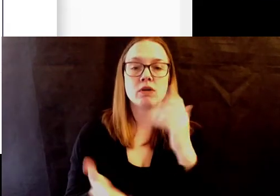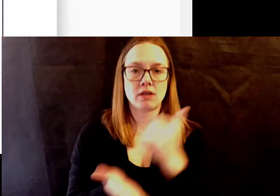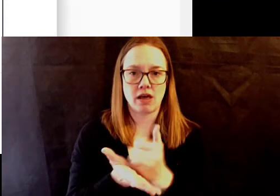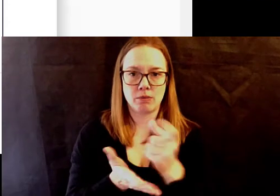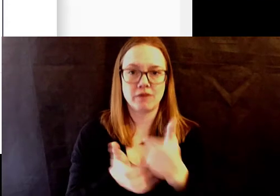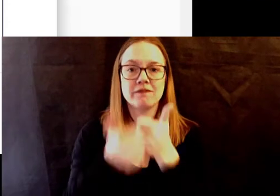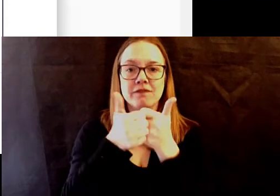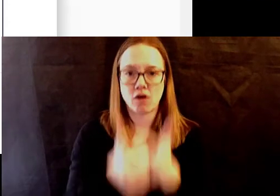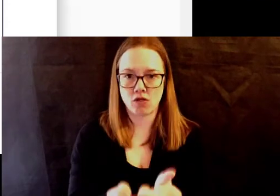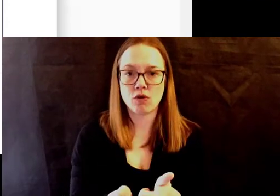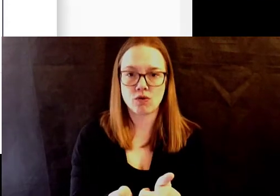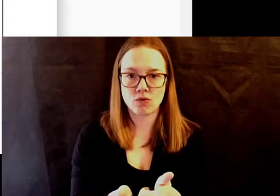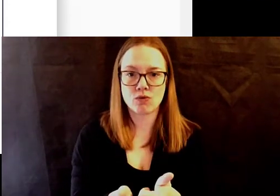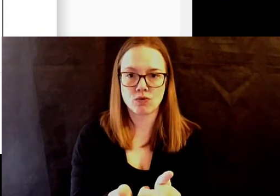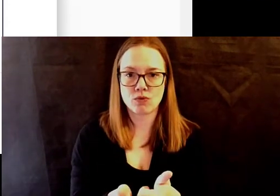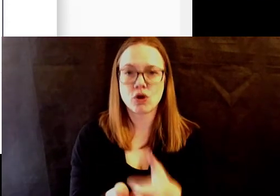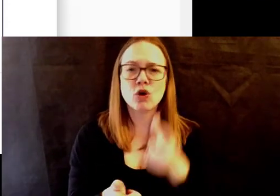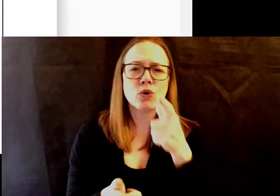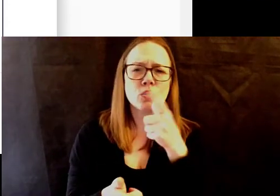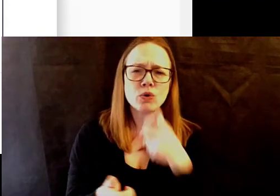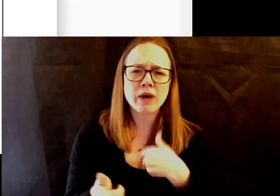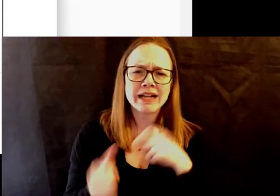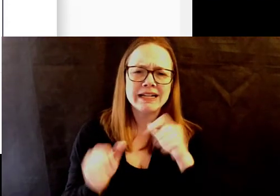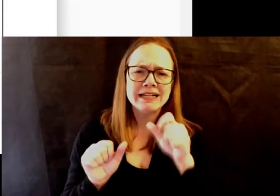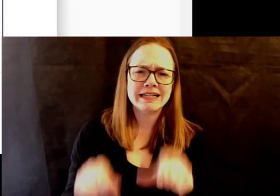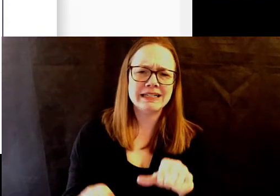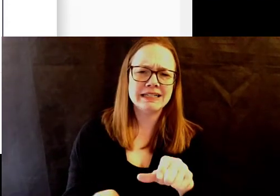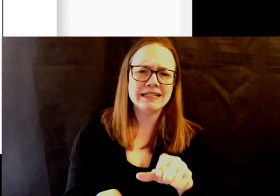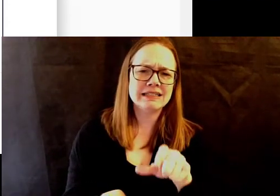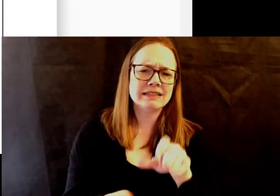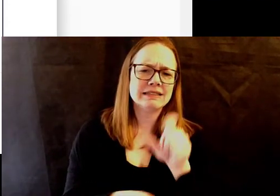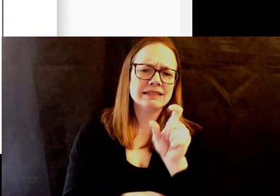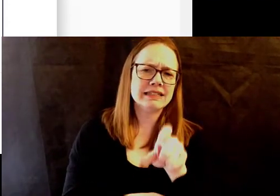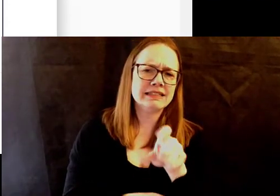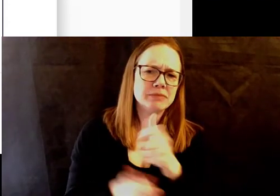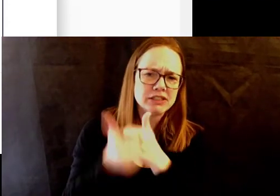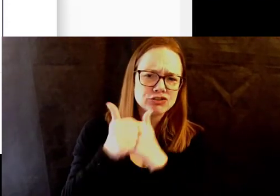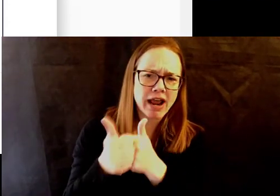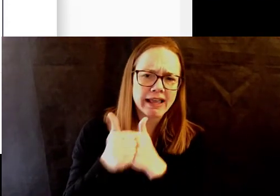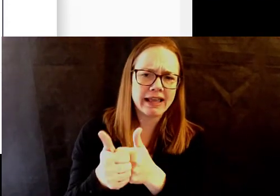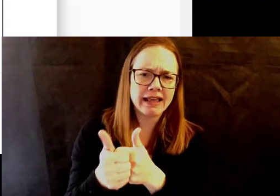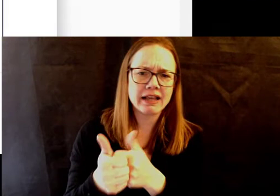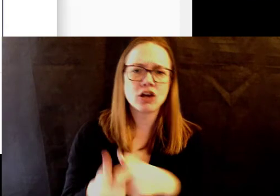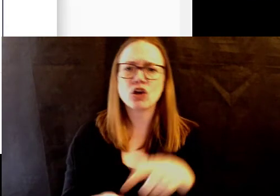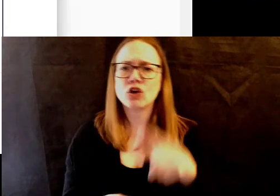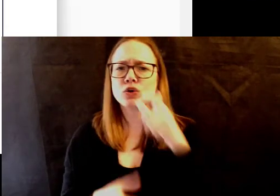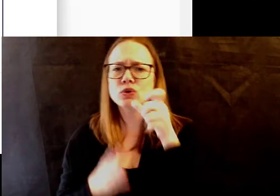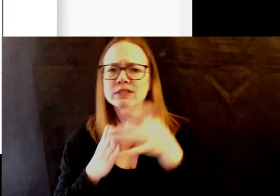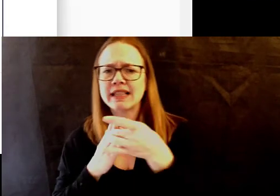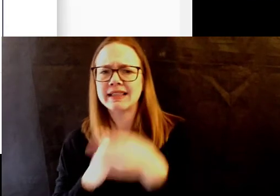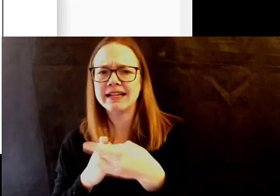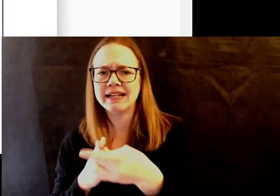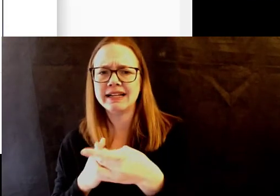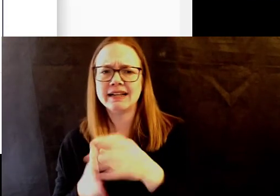as far as the sponsors? Who's leading the efforts on this bill? And maybe, if I'm tracking this bill, is it worth checking their website